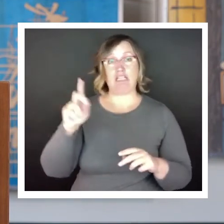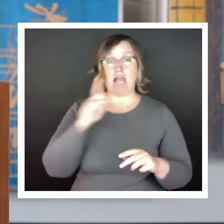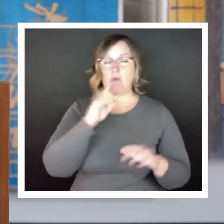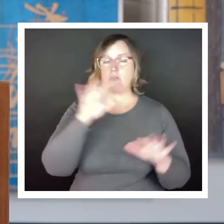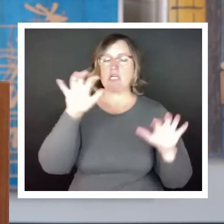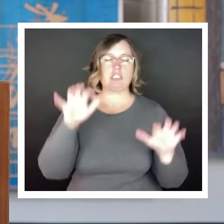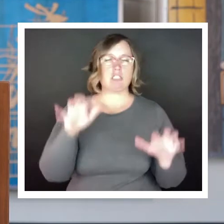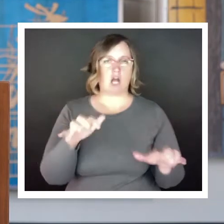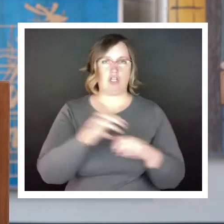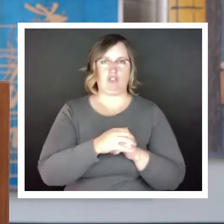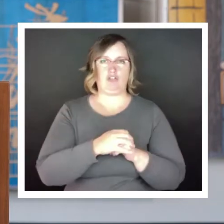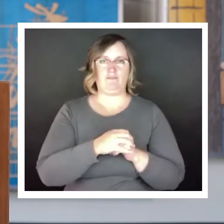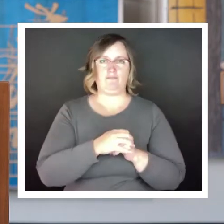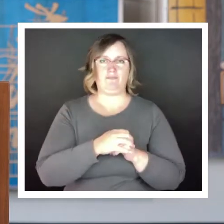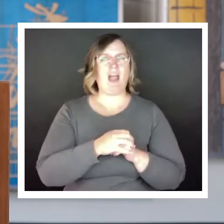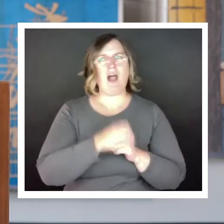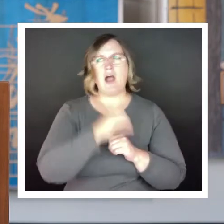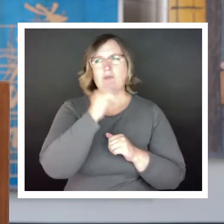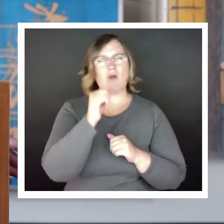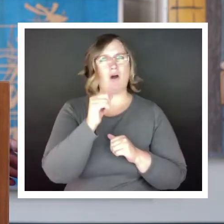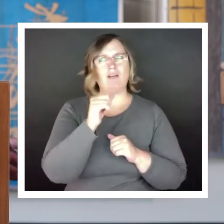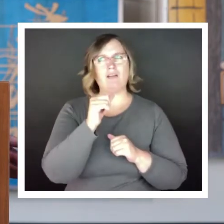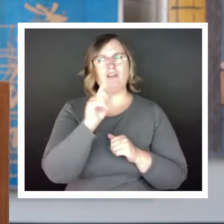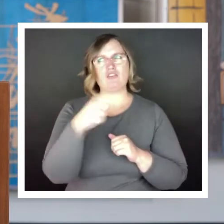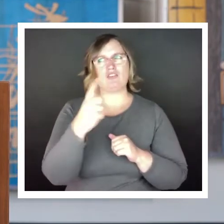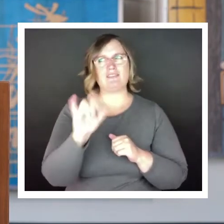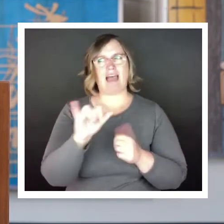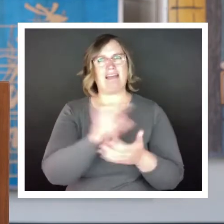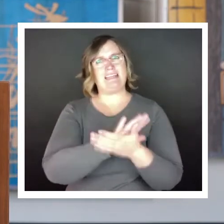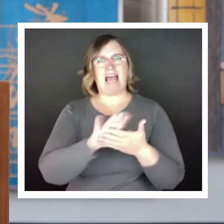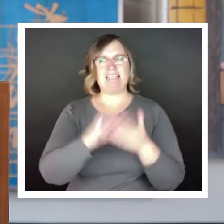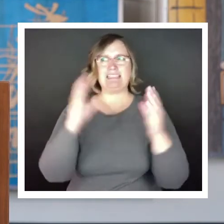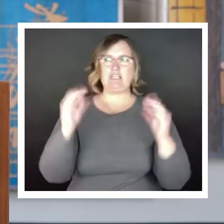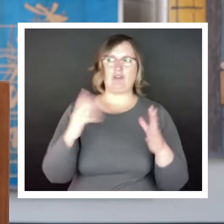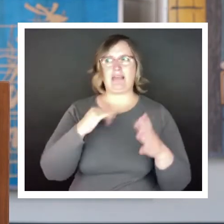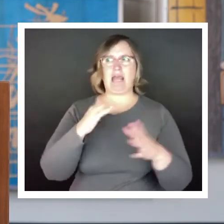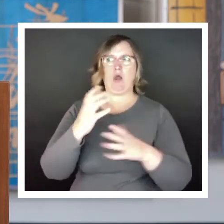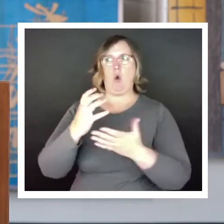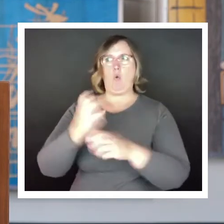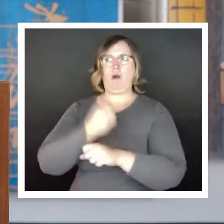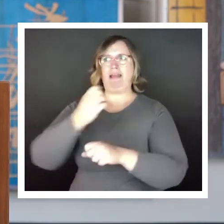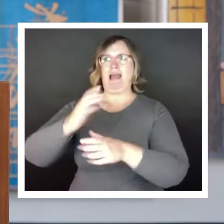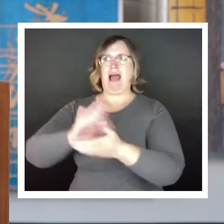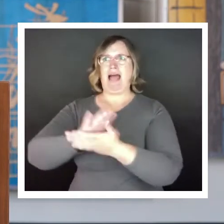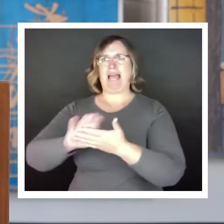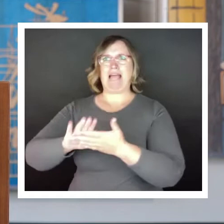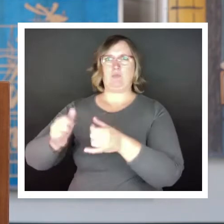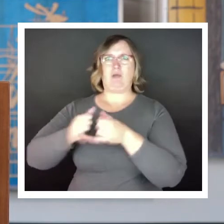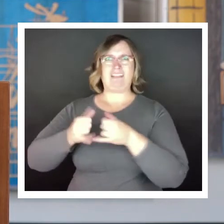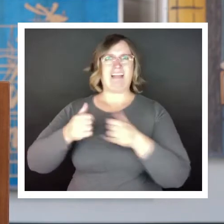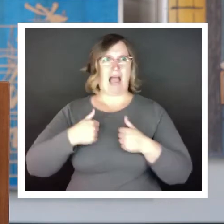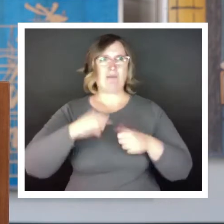I'm no longer just that nice teacher that won a nice prize. I'm a social justice warrior, I have learned I will say